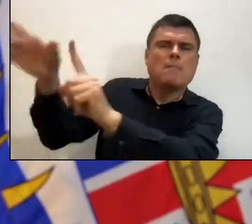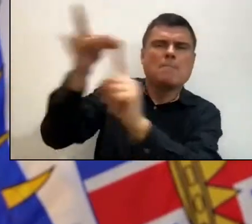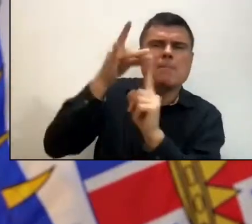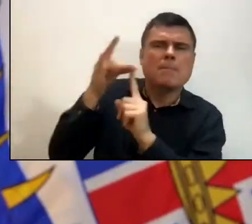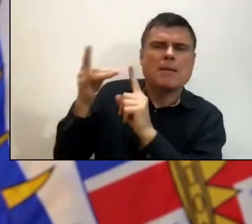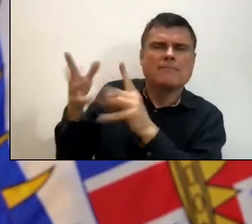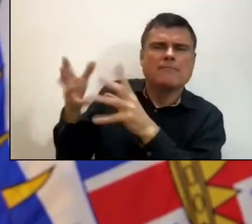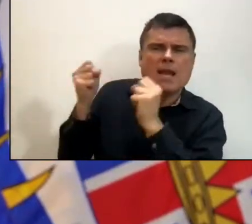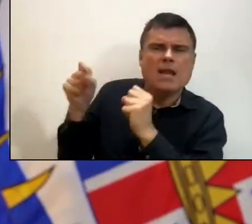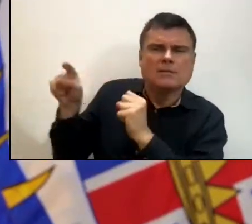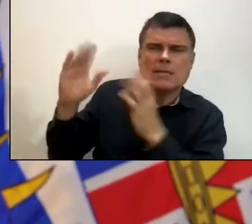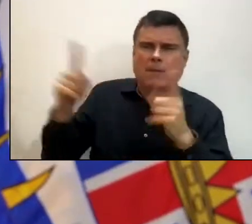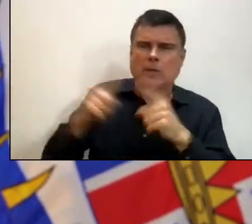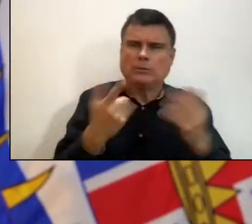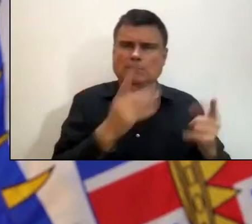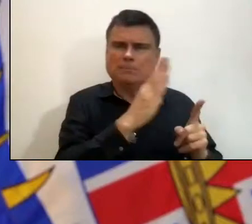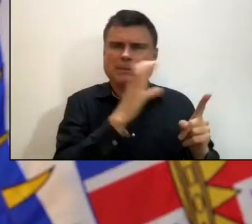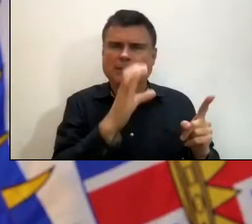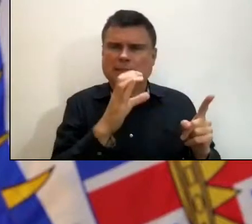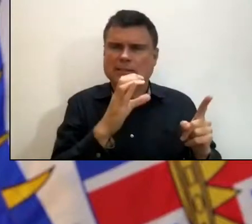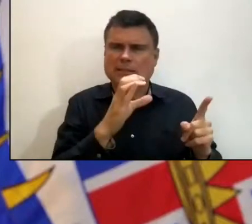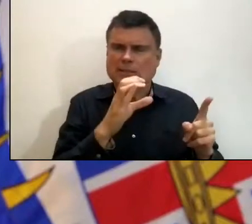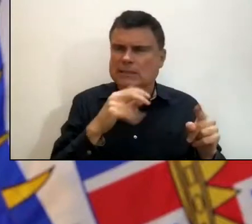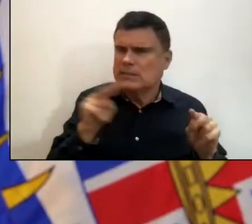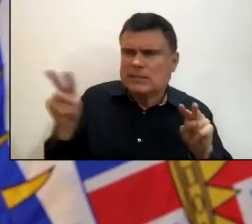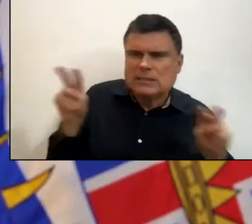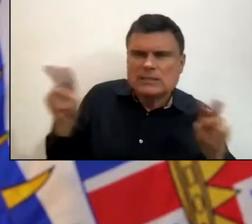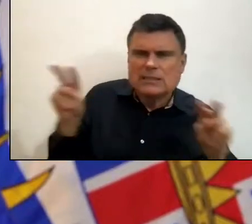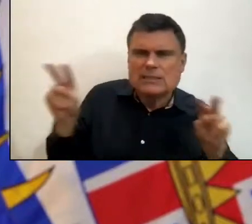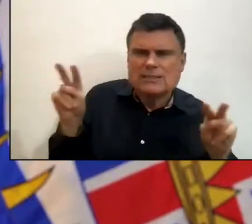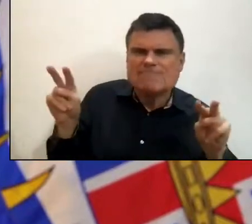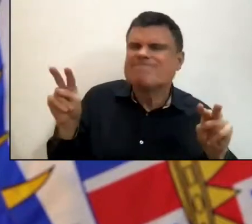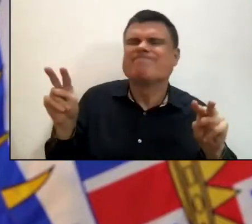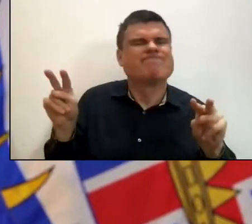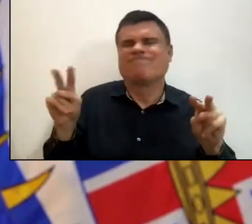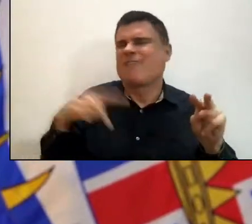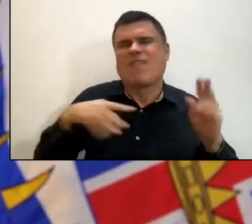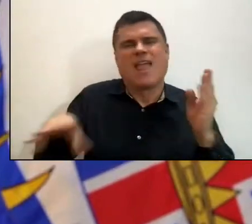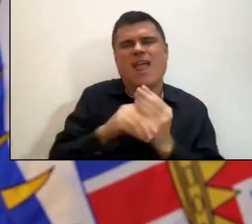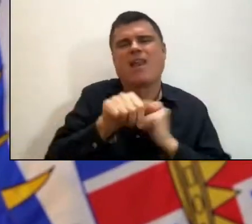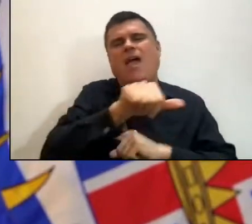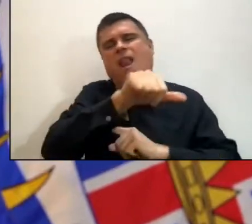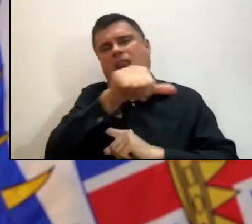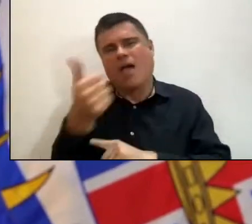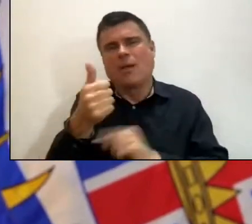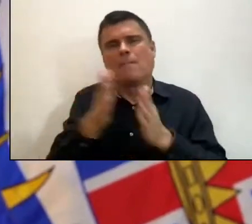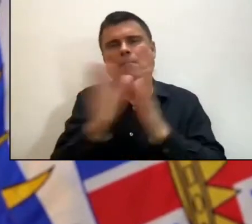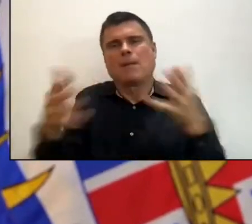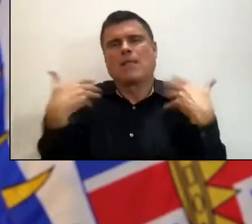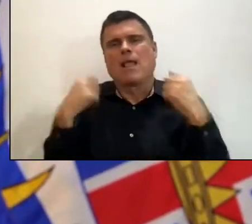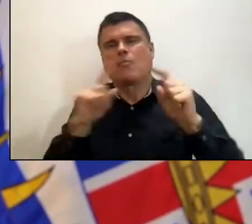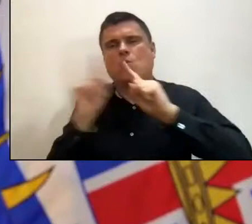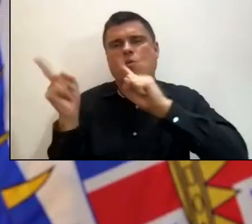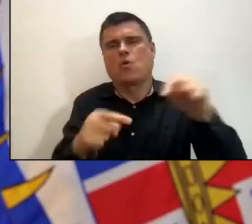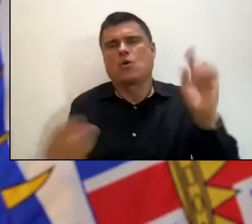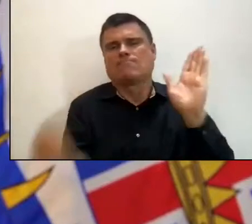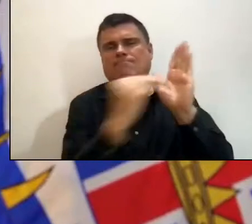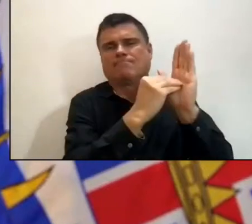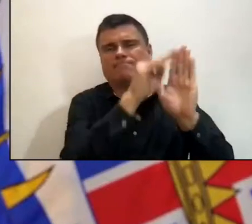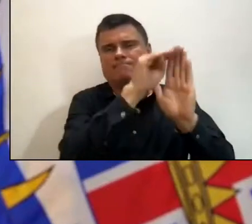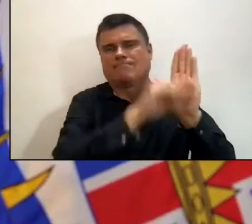Columbia. Today I need to announce additional measures. What we will talk about today are new provincial health